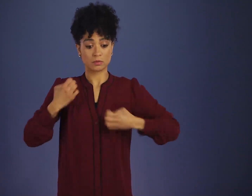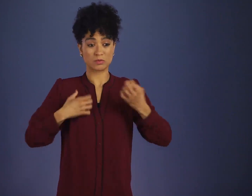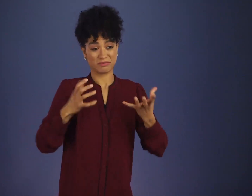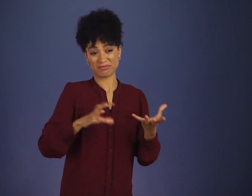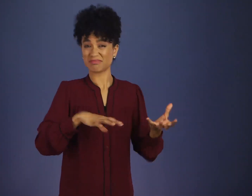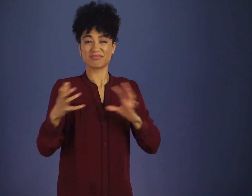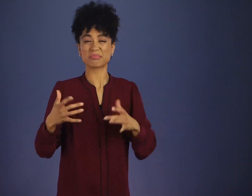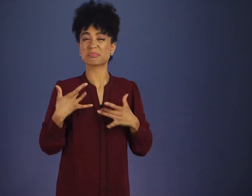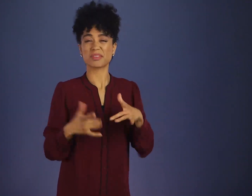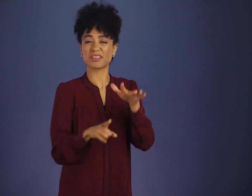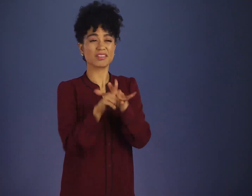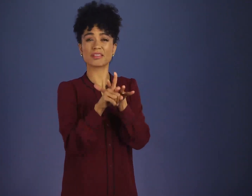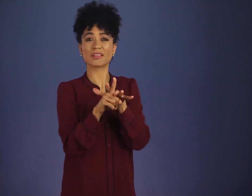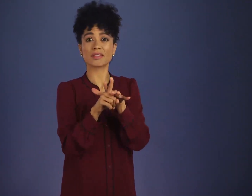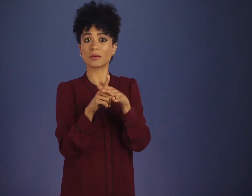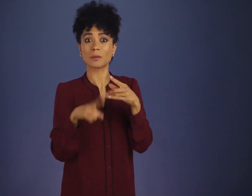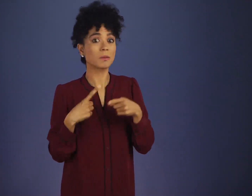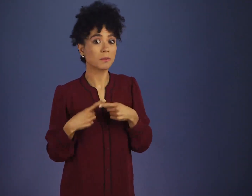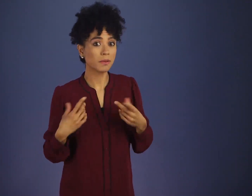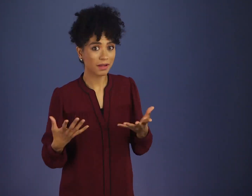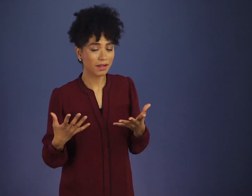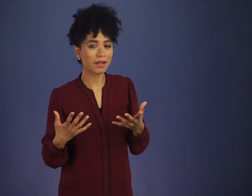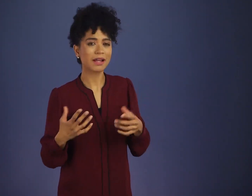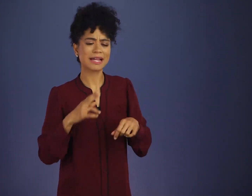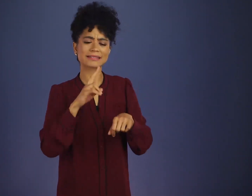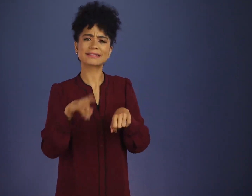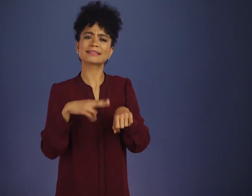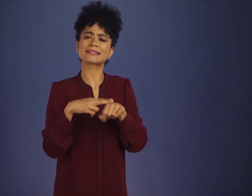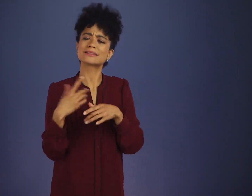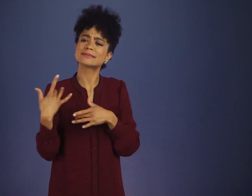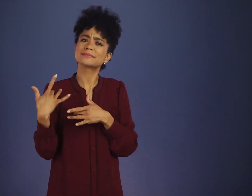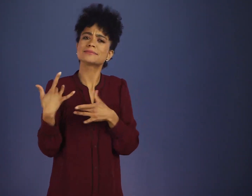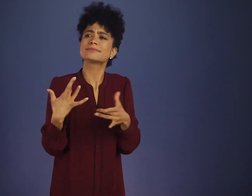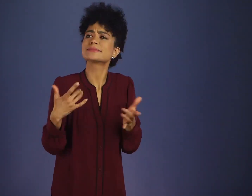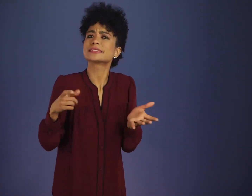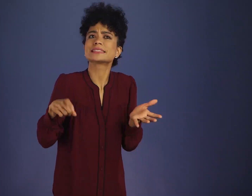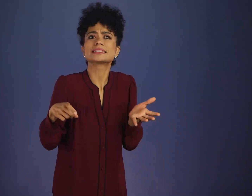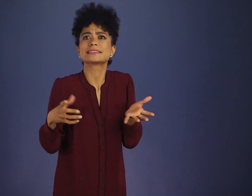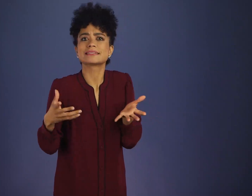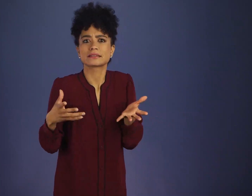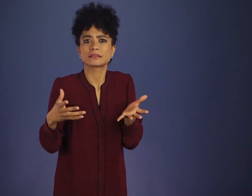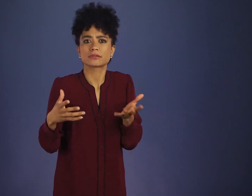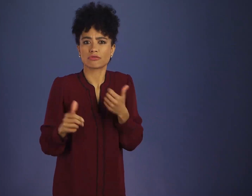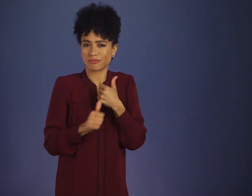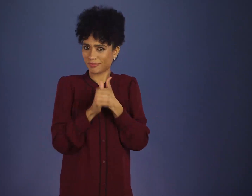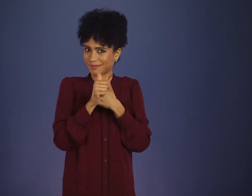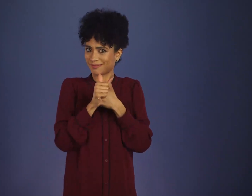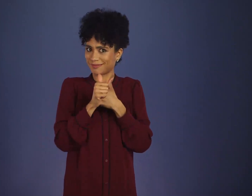It should be remembered that this kind of insecurity may arise in any area where instincts are threatened.